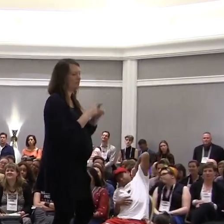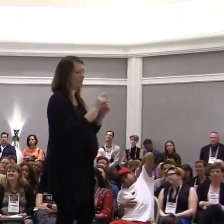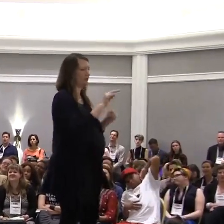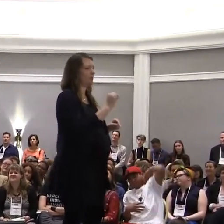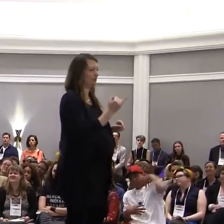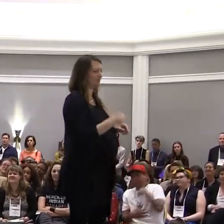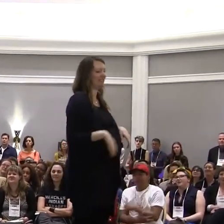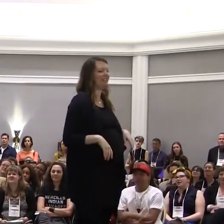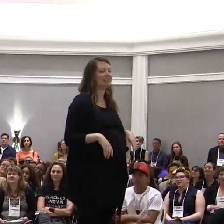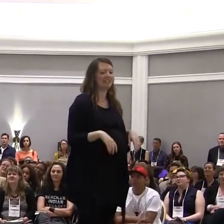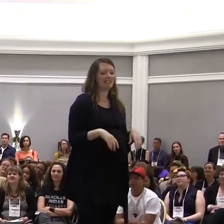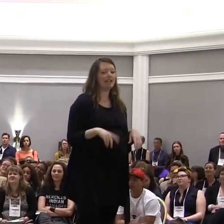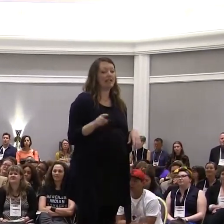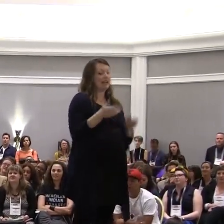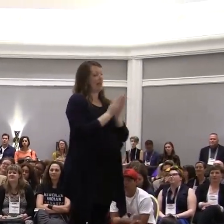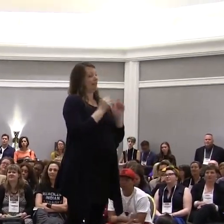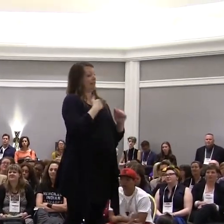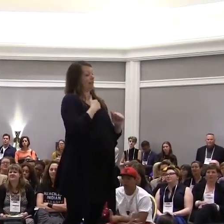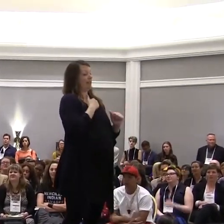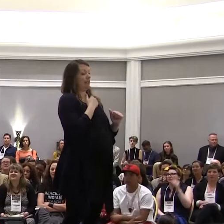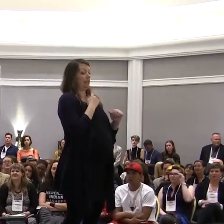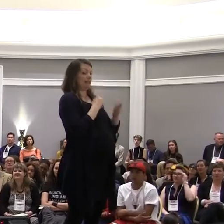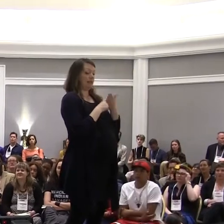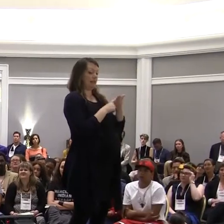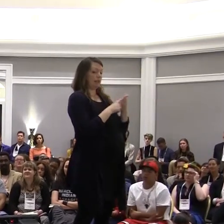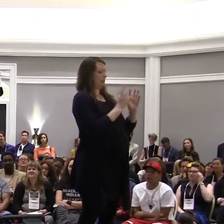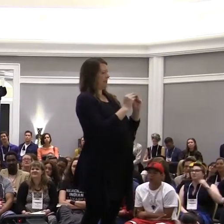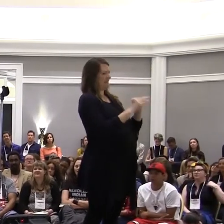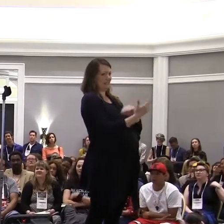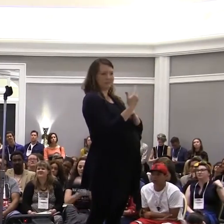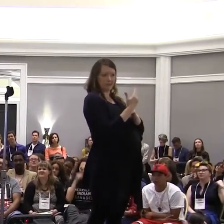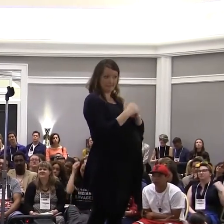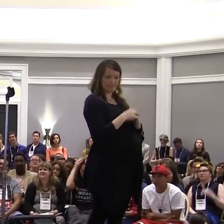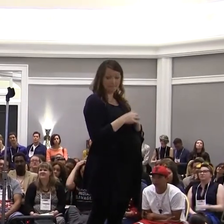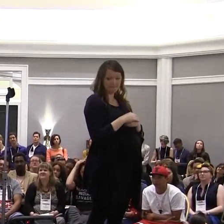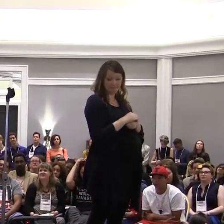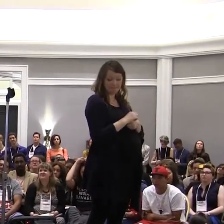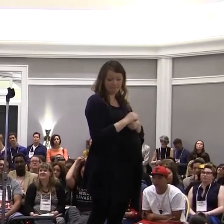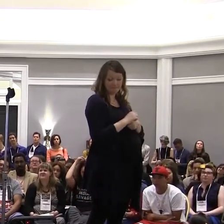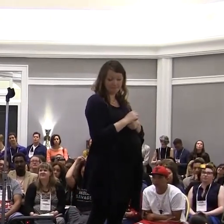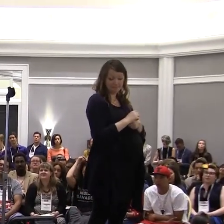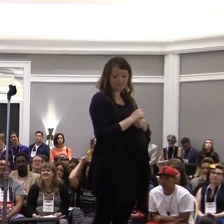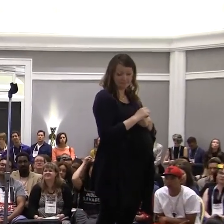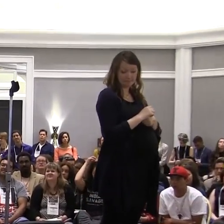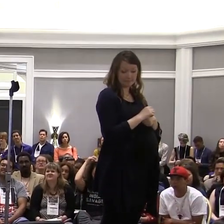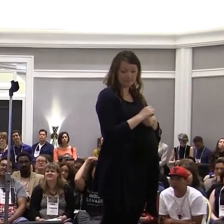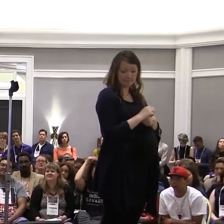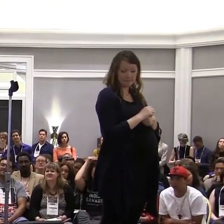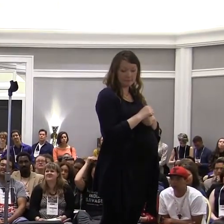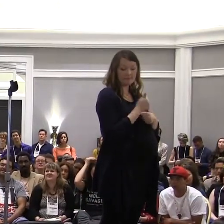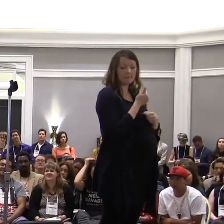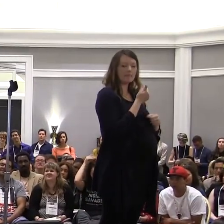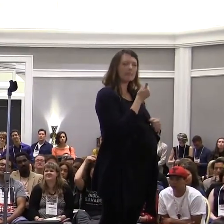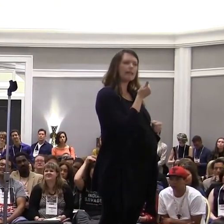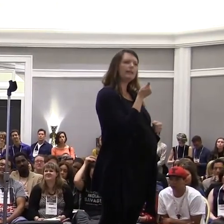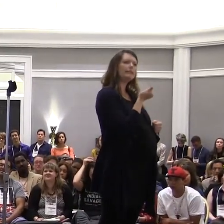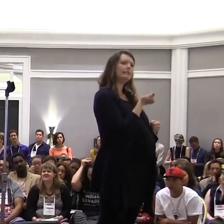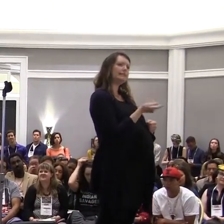Gus asked me to talk about a meeting we had this morning where several members of theaters of color